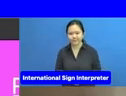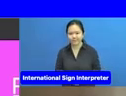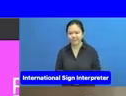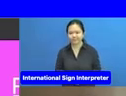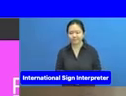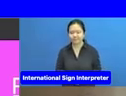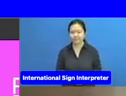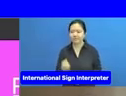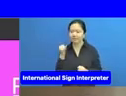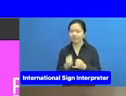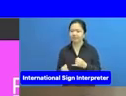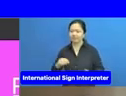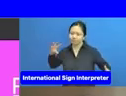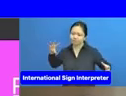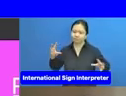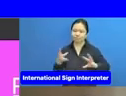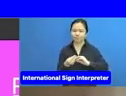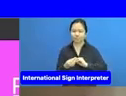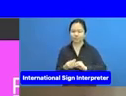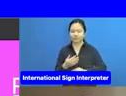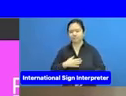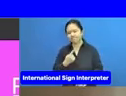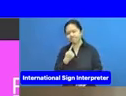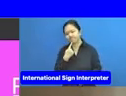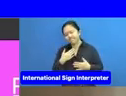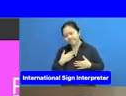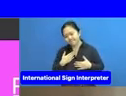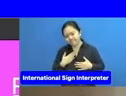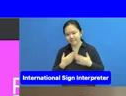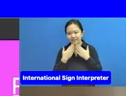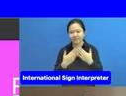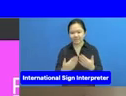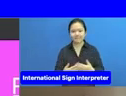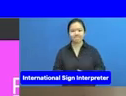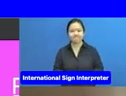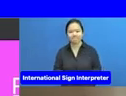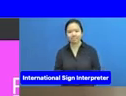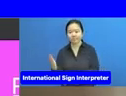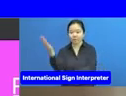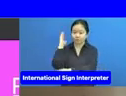assisted us in the live streaming of the event, the International Sign Language Interpreters